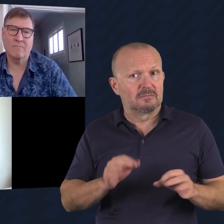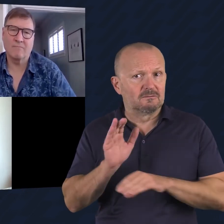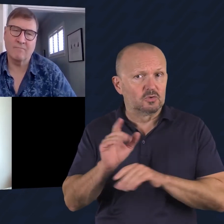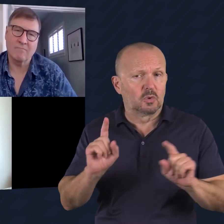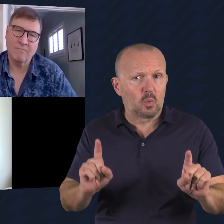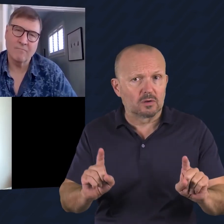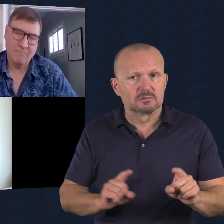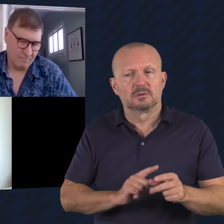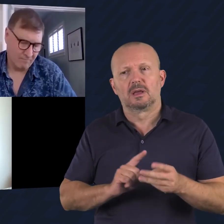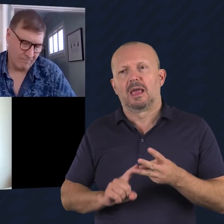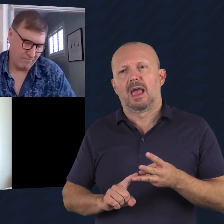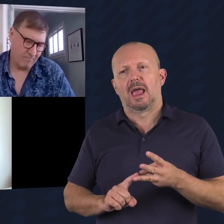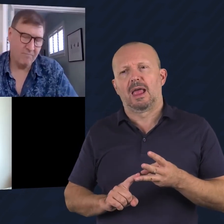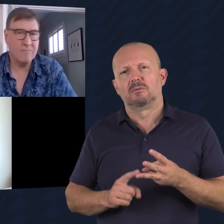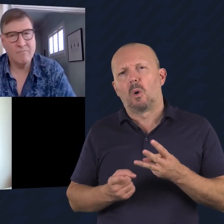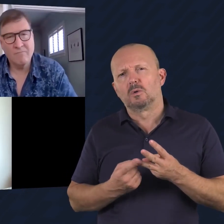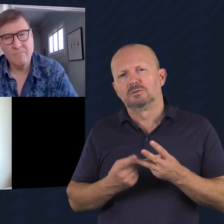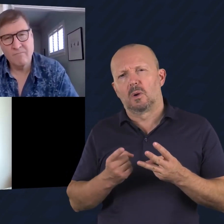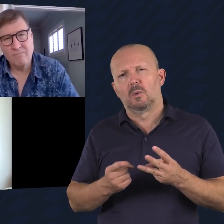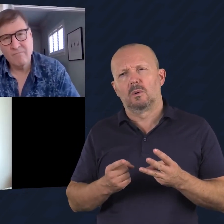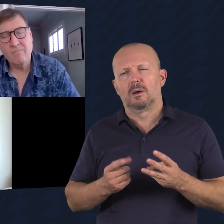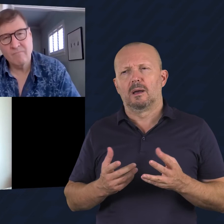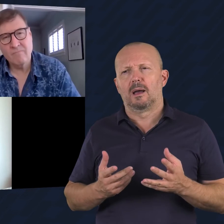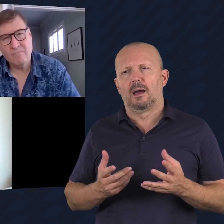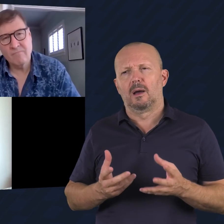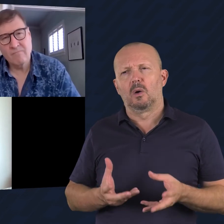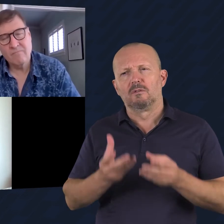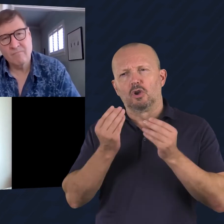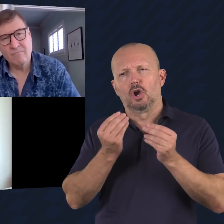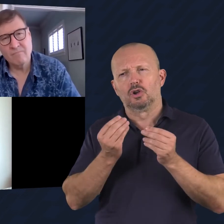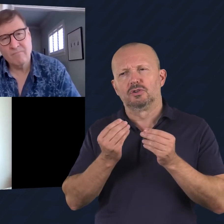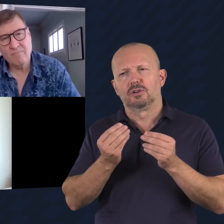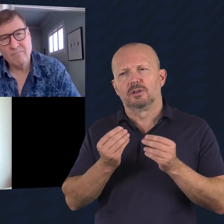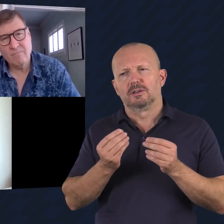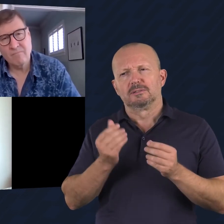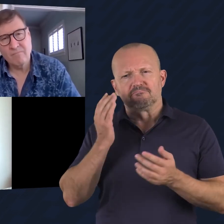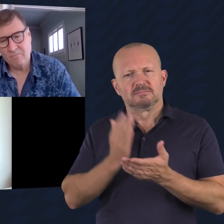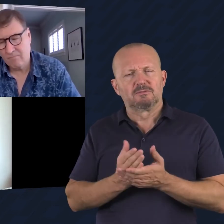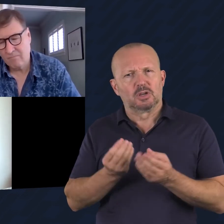what to plan for in future and also the degree to